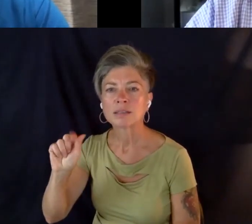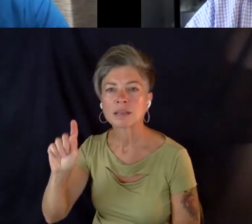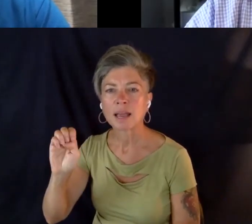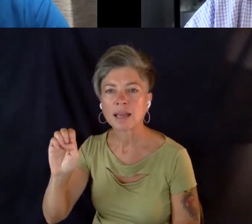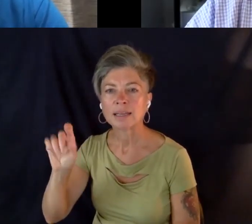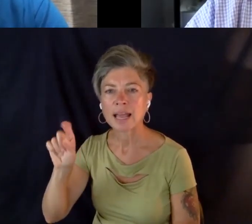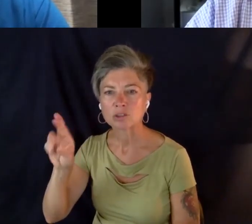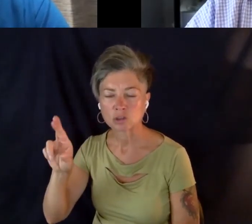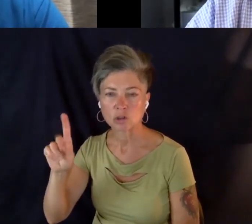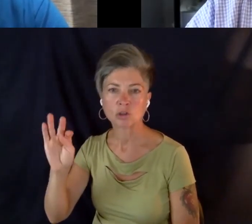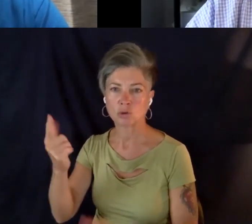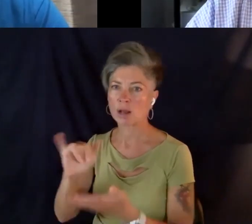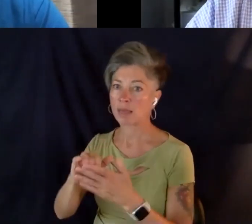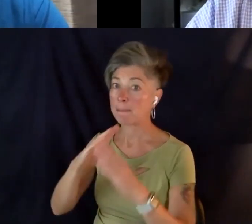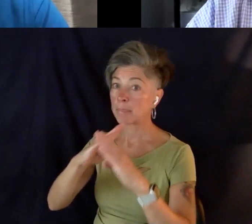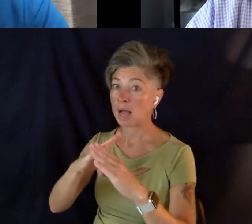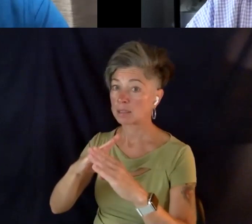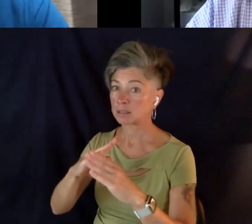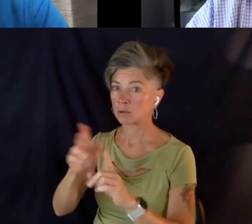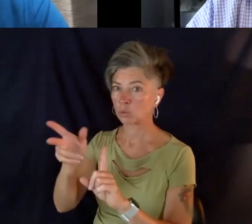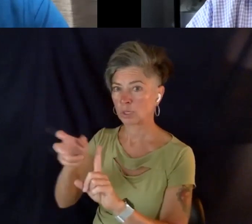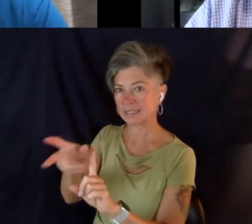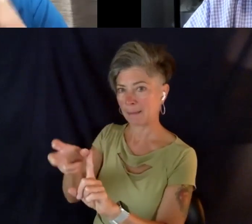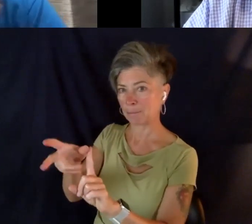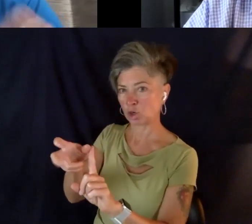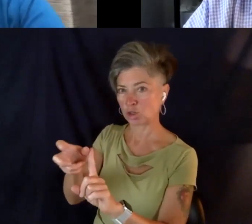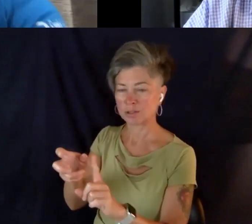So interesting stuff that we always get to learn new things. Right?